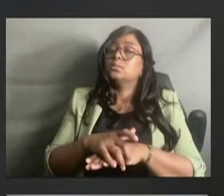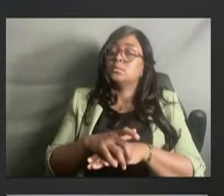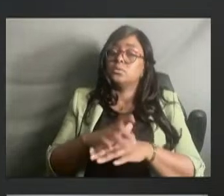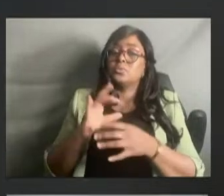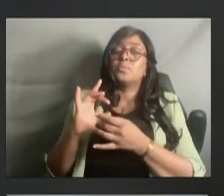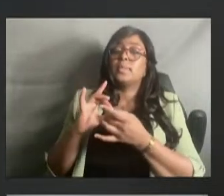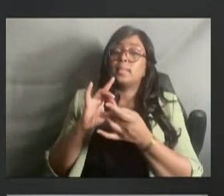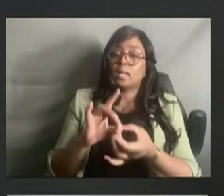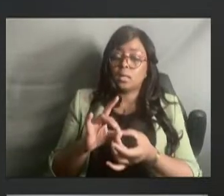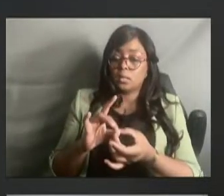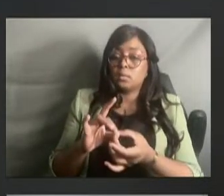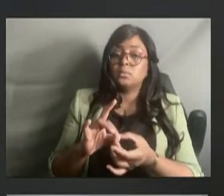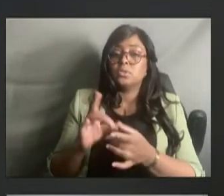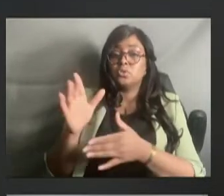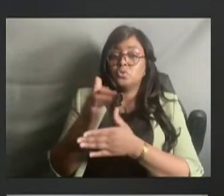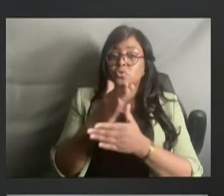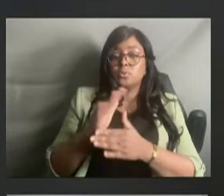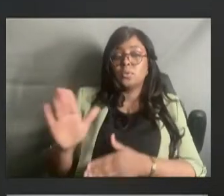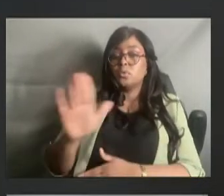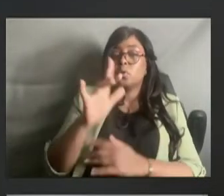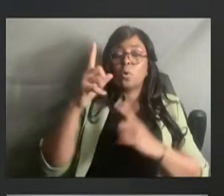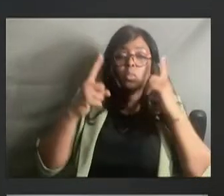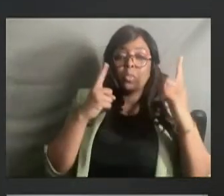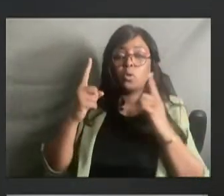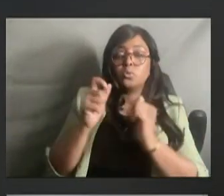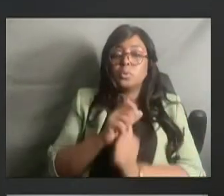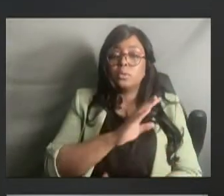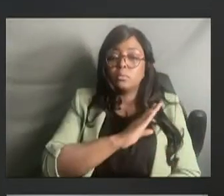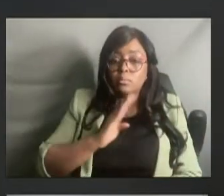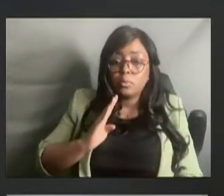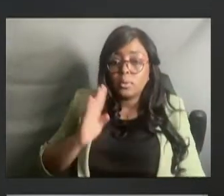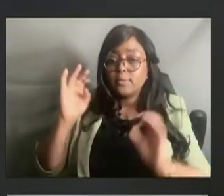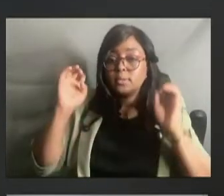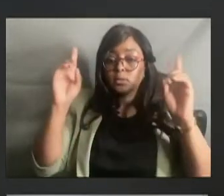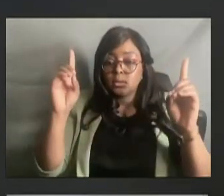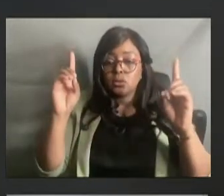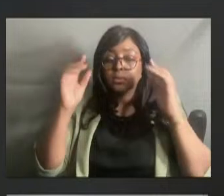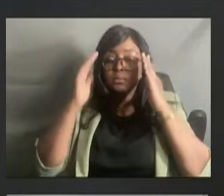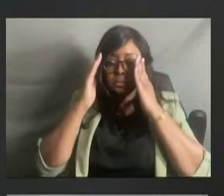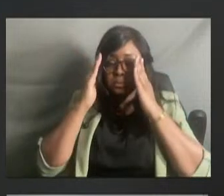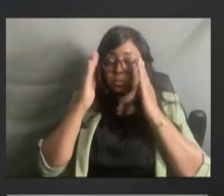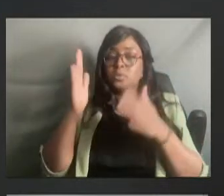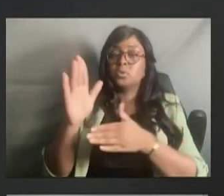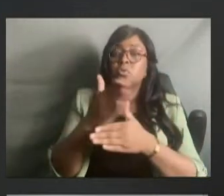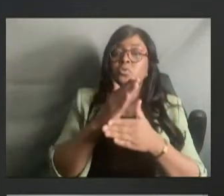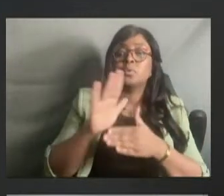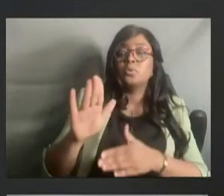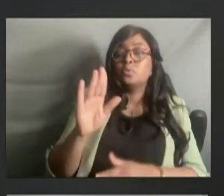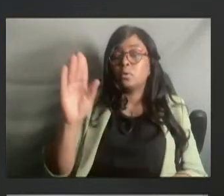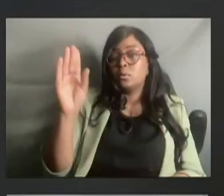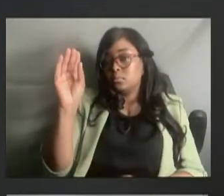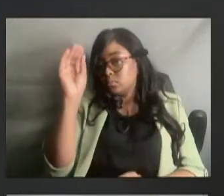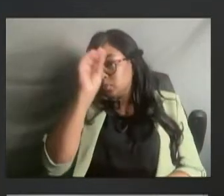here. And part of that is tonight. And it has to do with